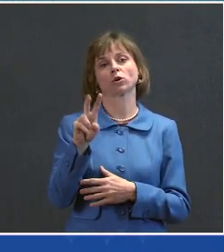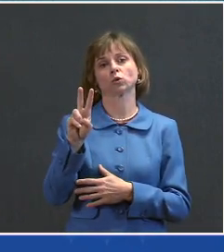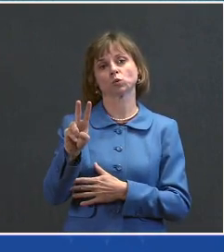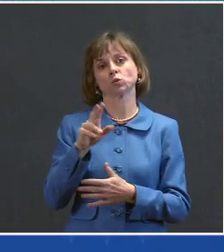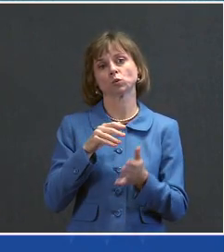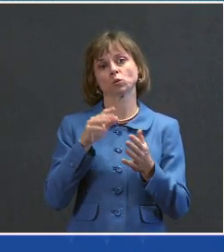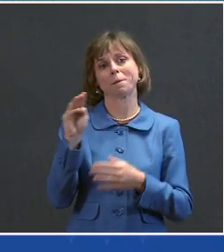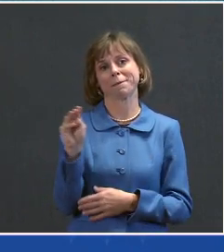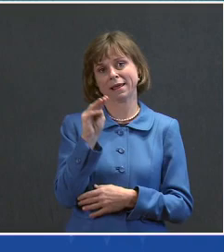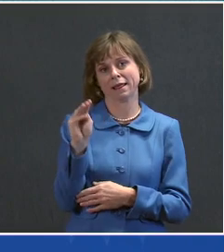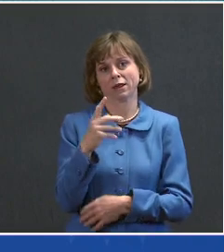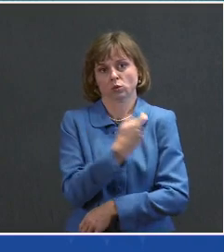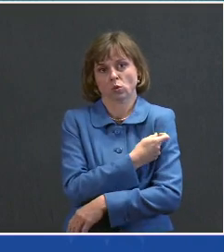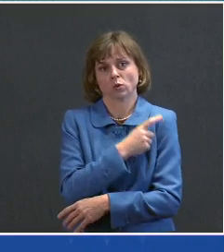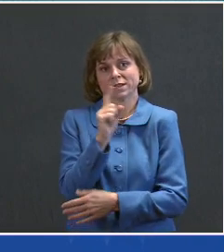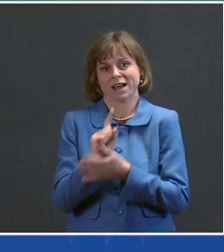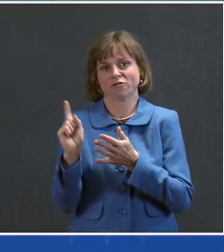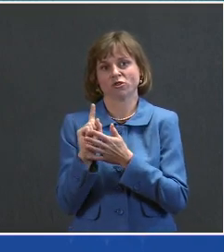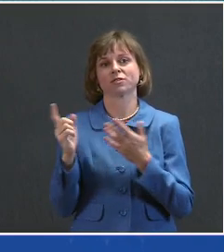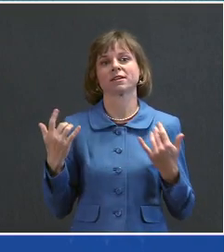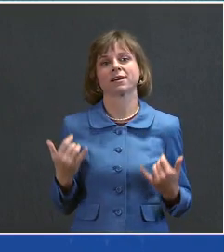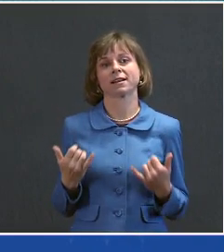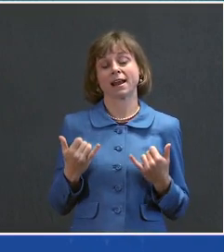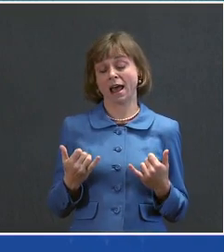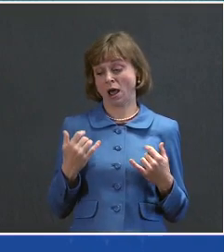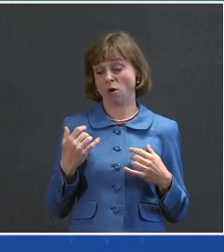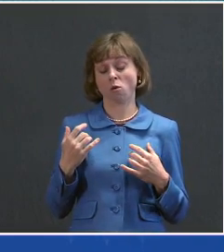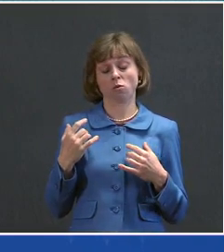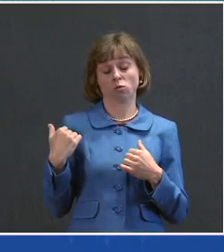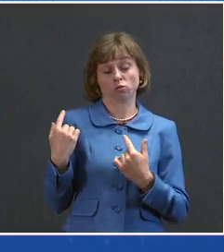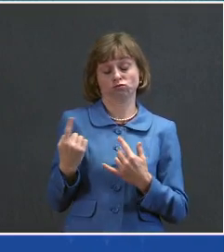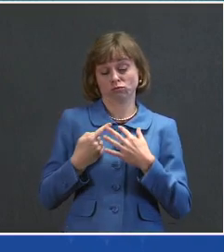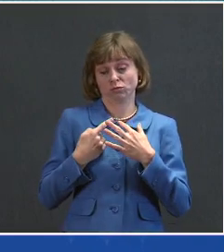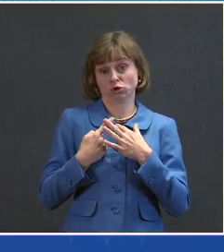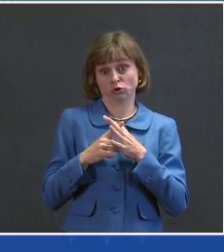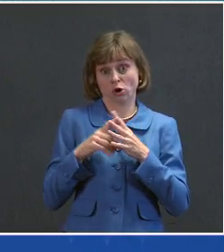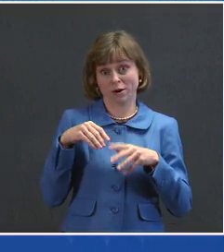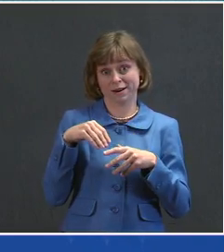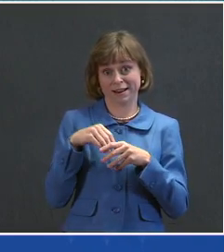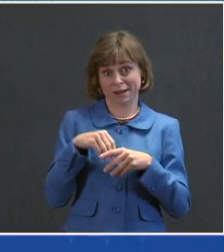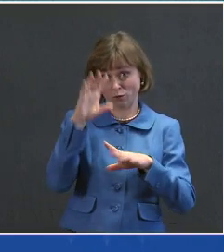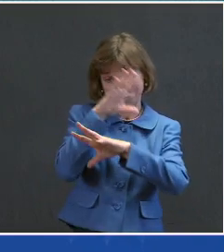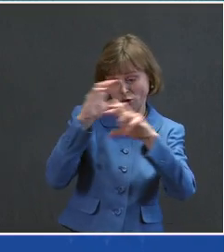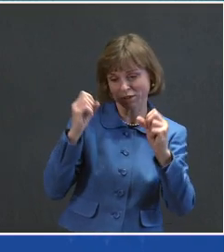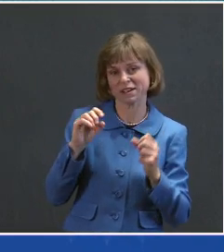This is up from 8.6 million when we came into office. Furthermore, states are also receiving